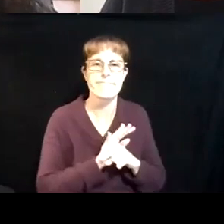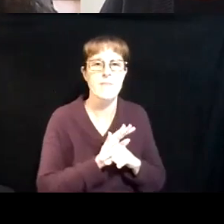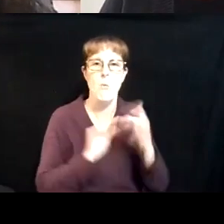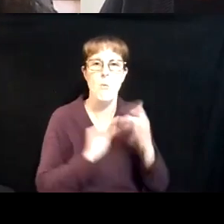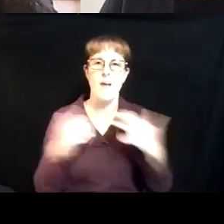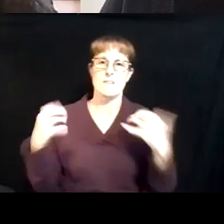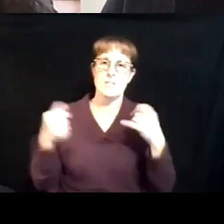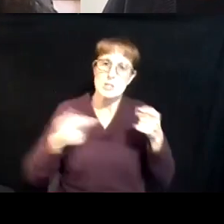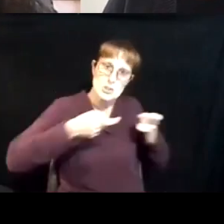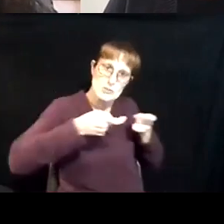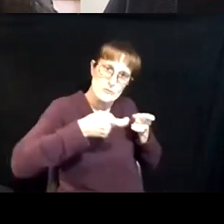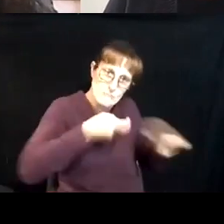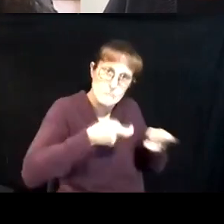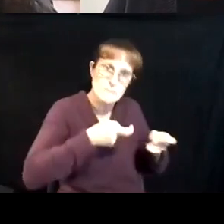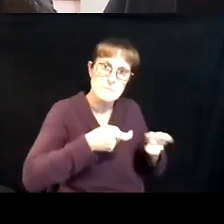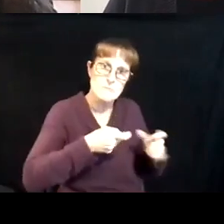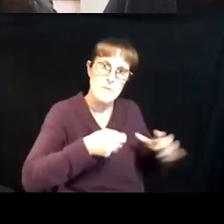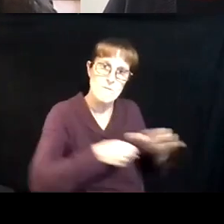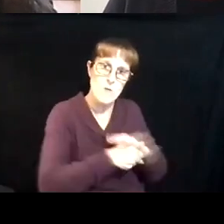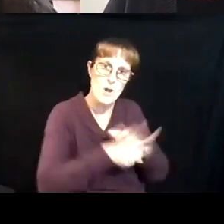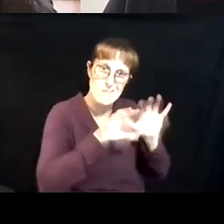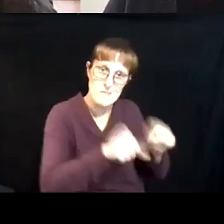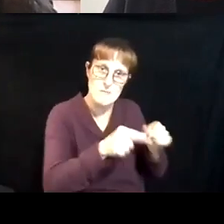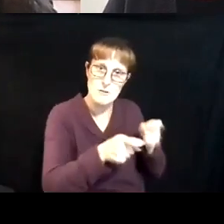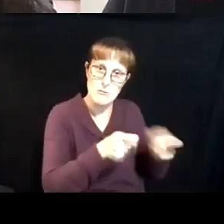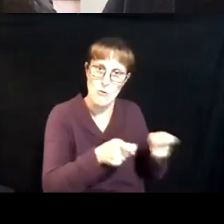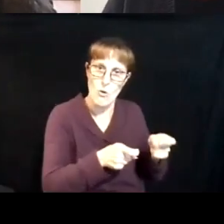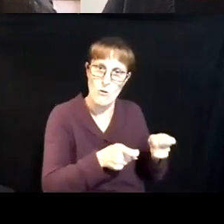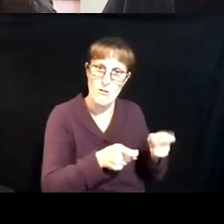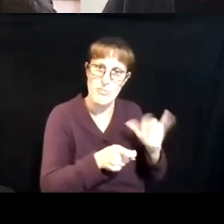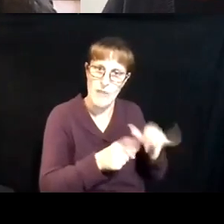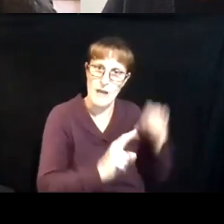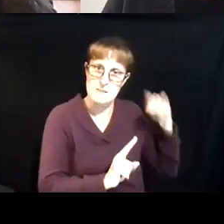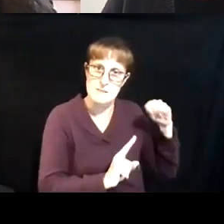Thank you so much, Nancy. Finn, you have the final word.